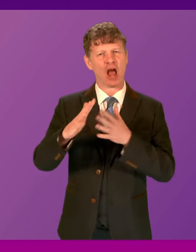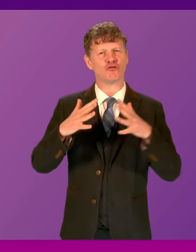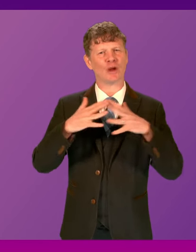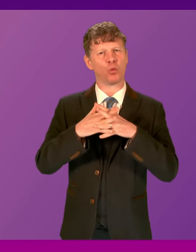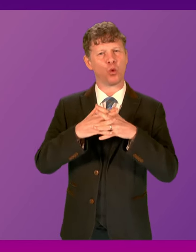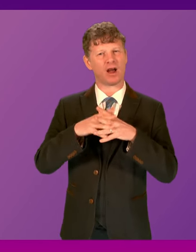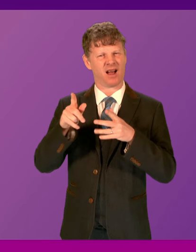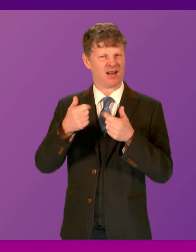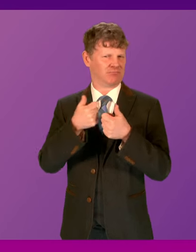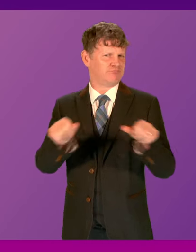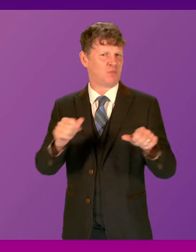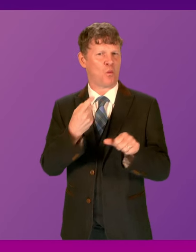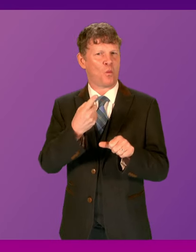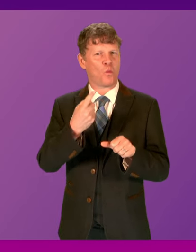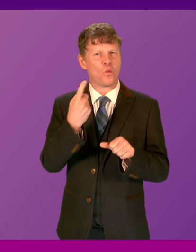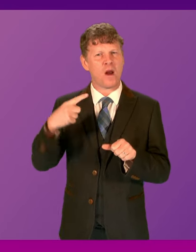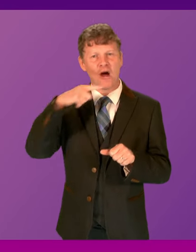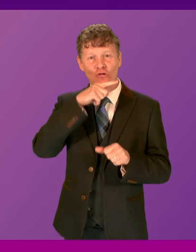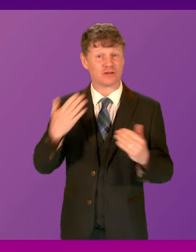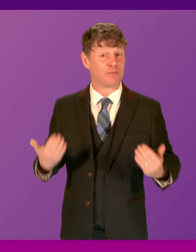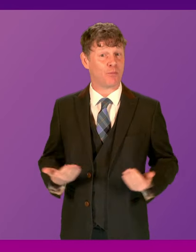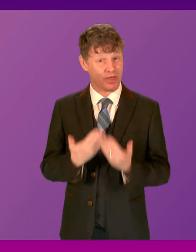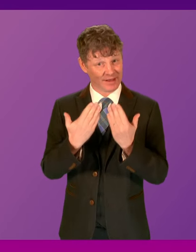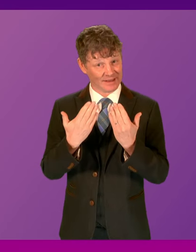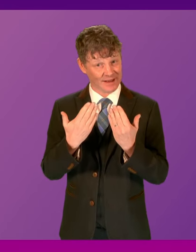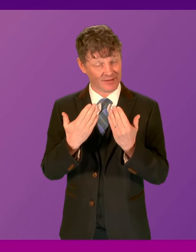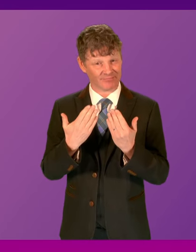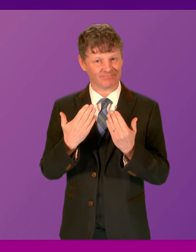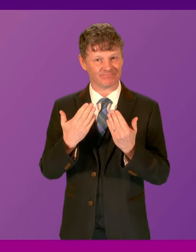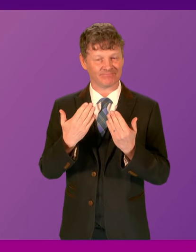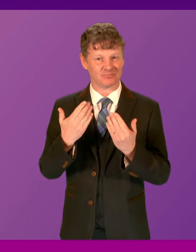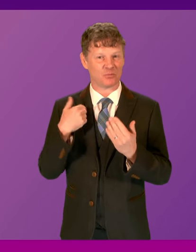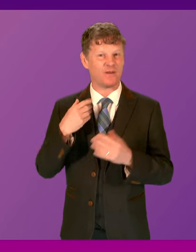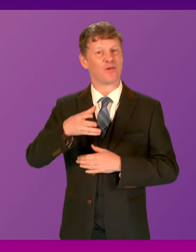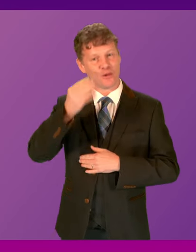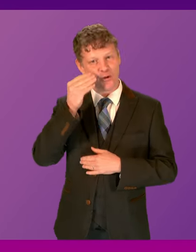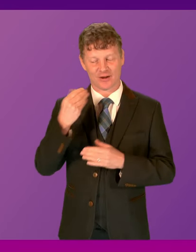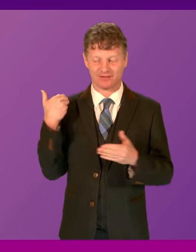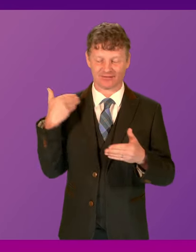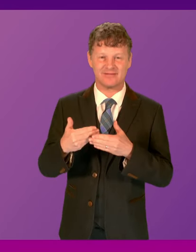birthday. It was therefore with great sadness that we learned of his passing, peacefully at home,